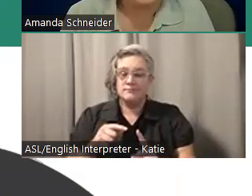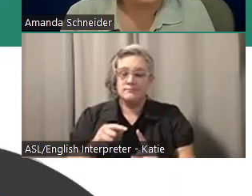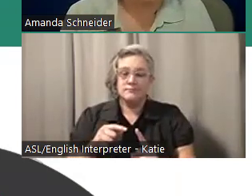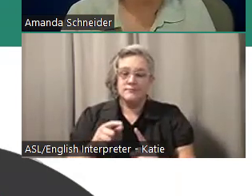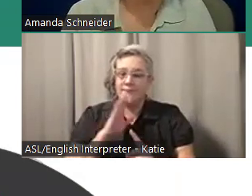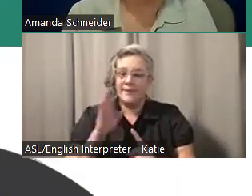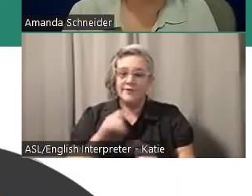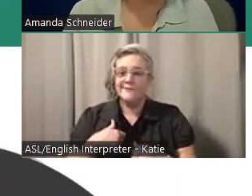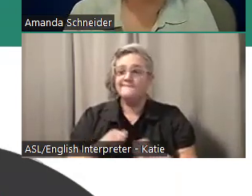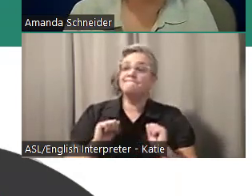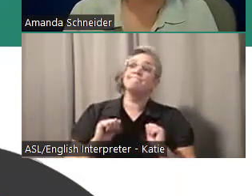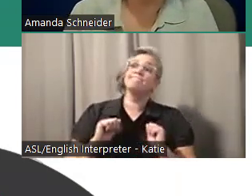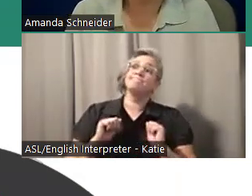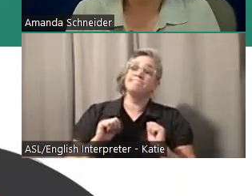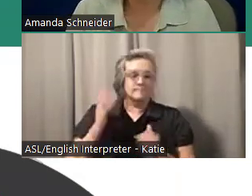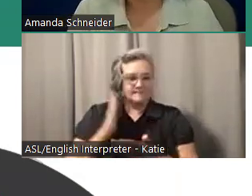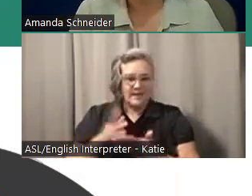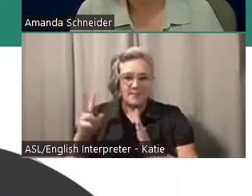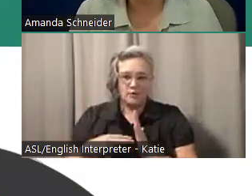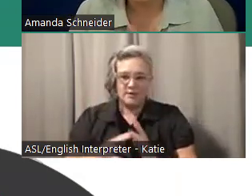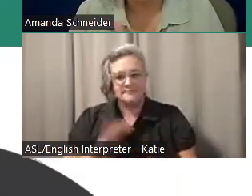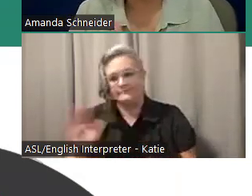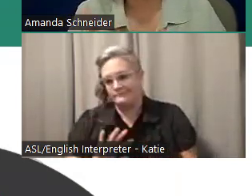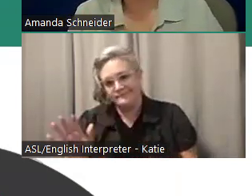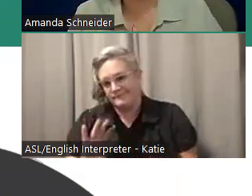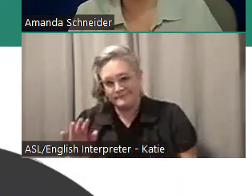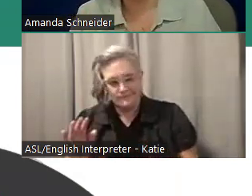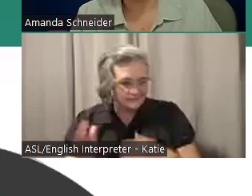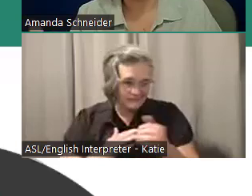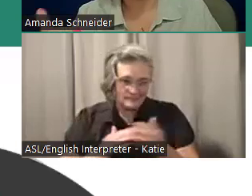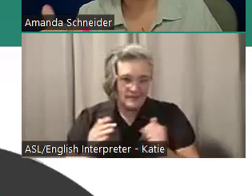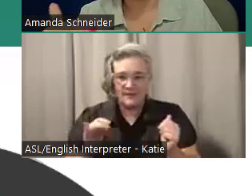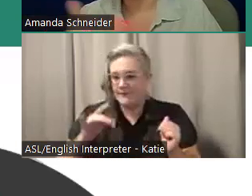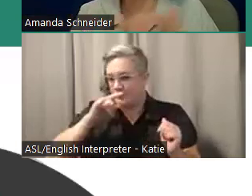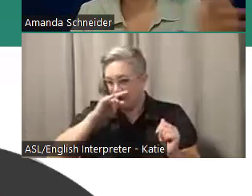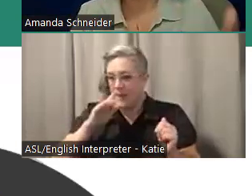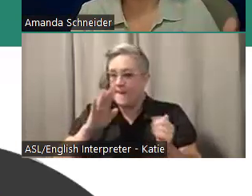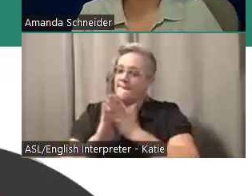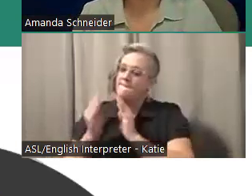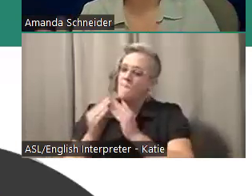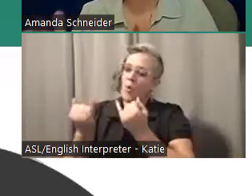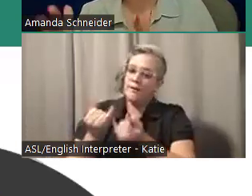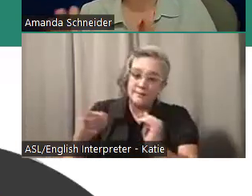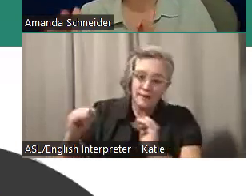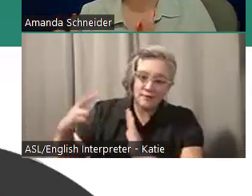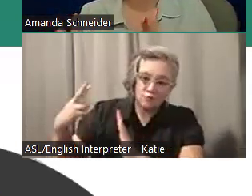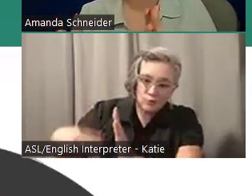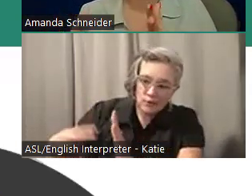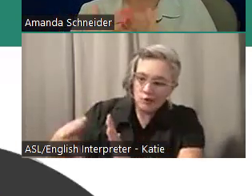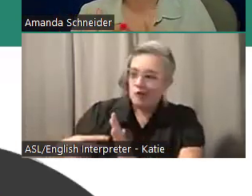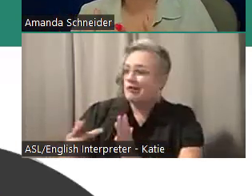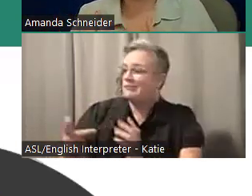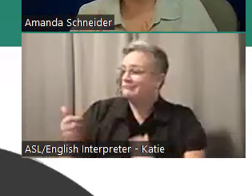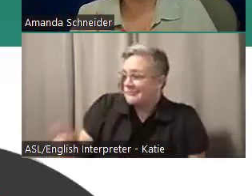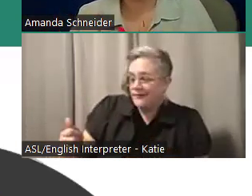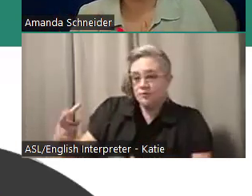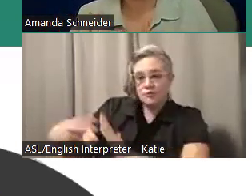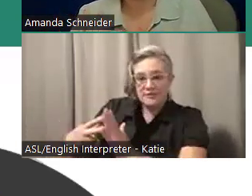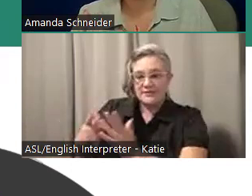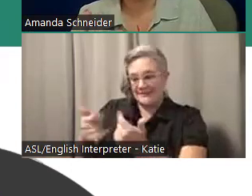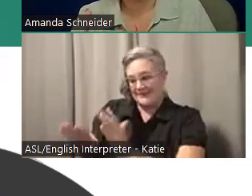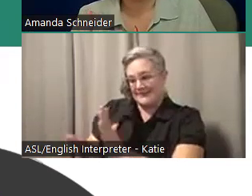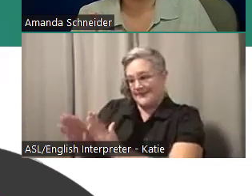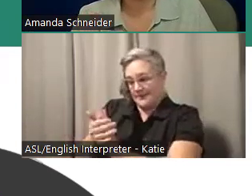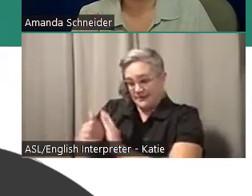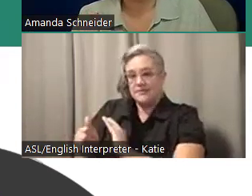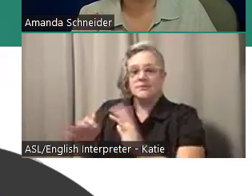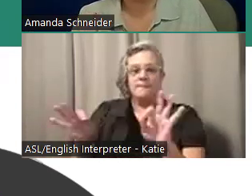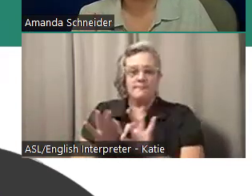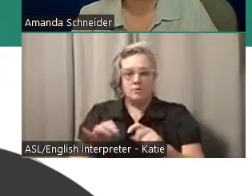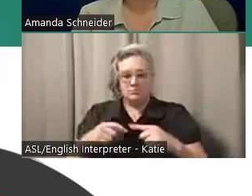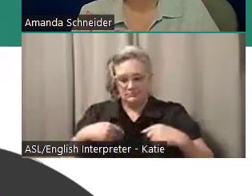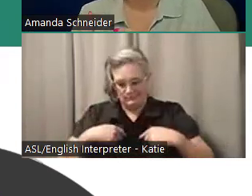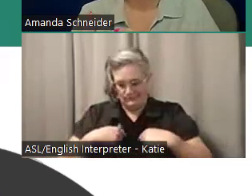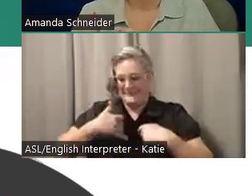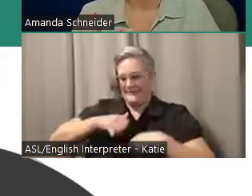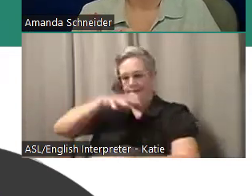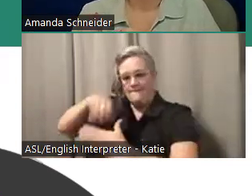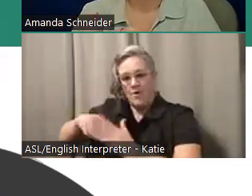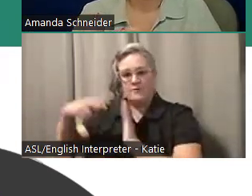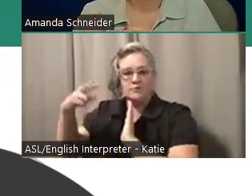don't stop reading. Um, so even as your child becomes more of an independent reader, and you continue to build those skills, it's really important that you continue to read with them.